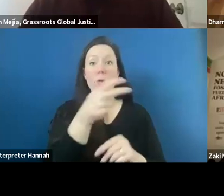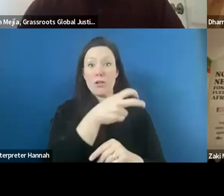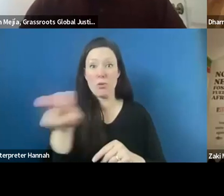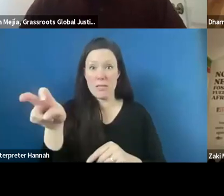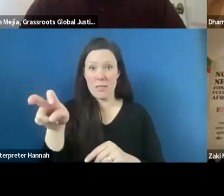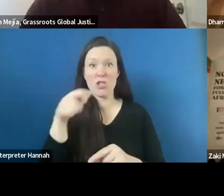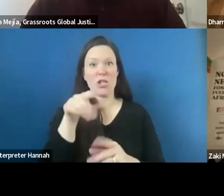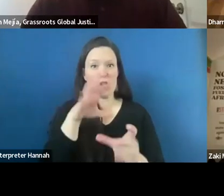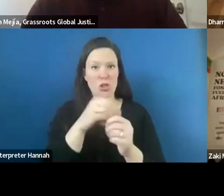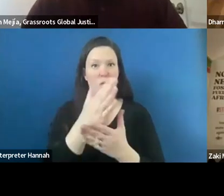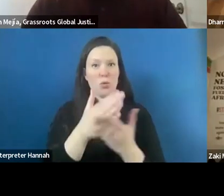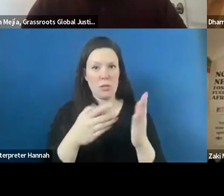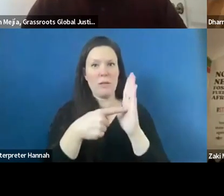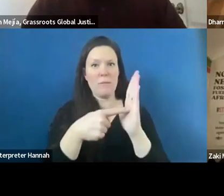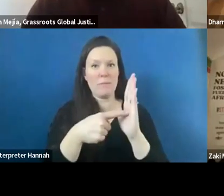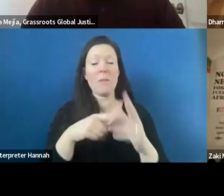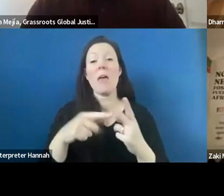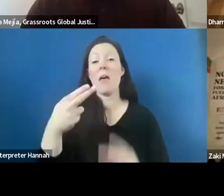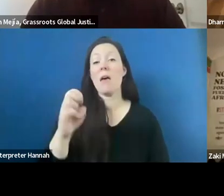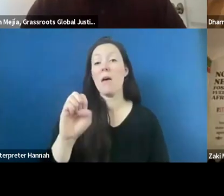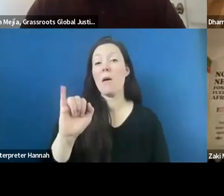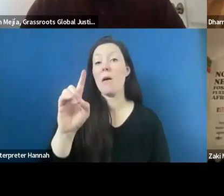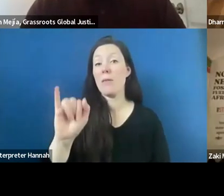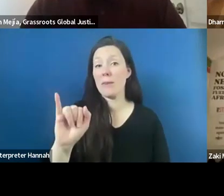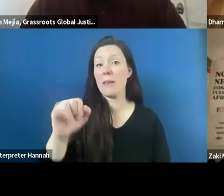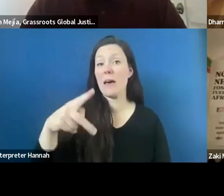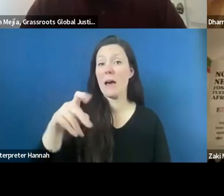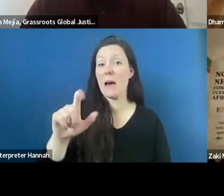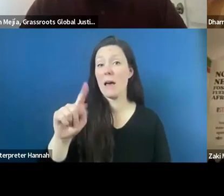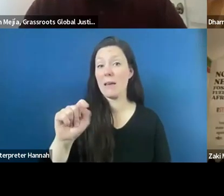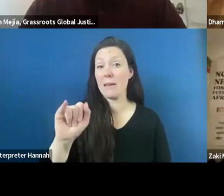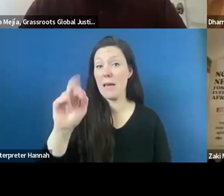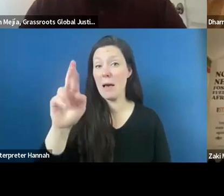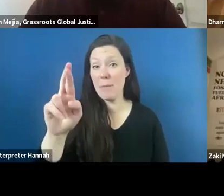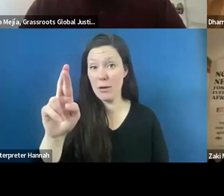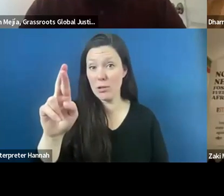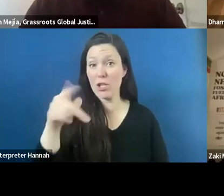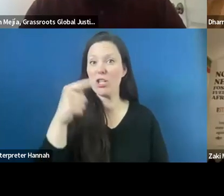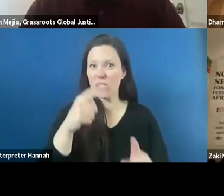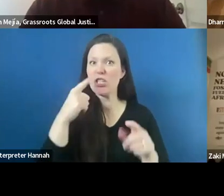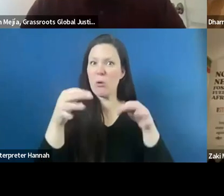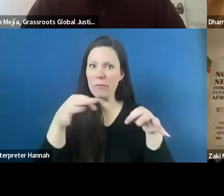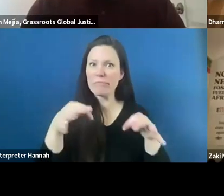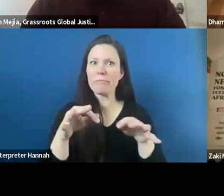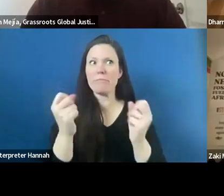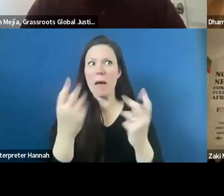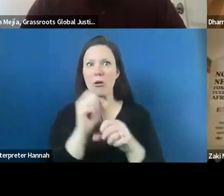And then there's the work of Heidi Peltier at the Cost of War project, who looks at how many more jobs you would get if you transitioned